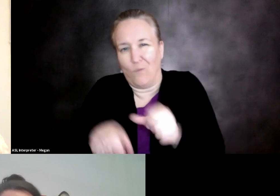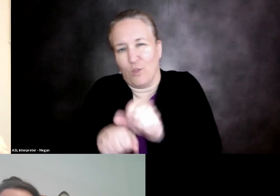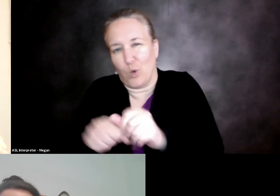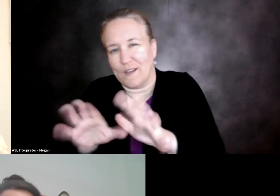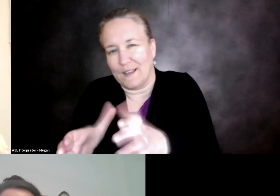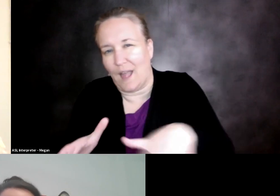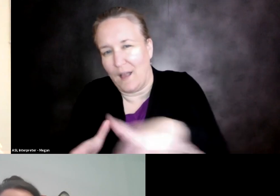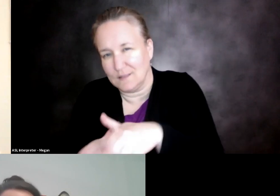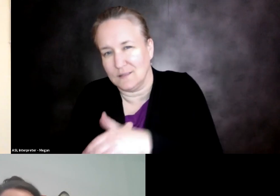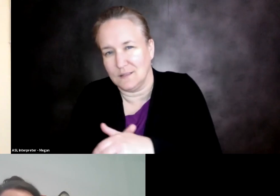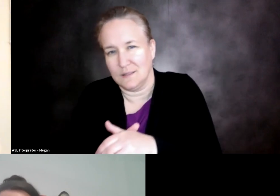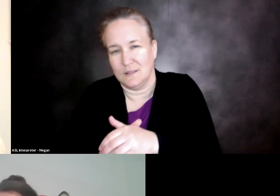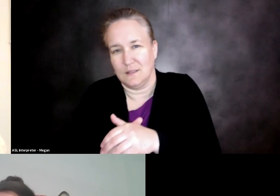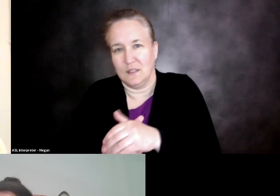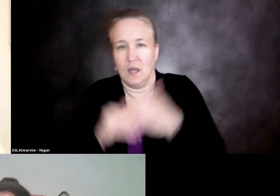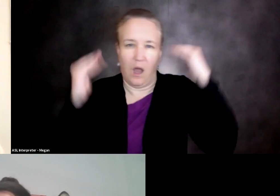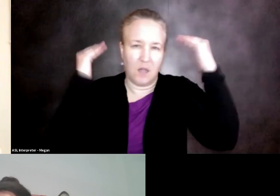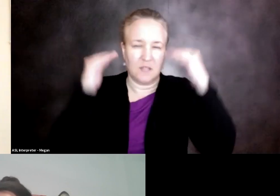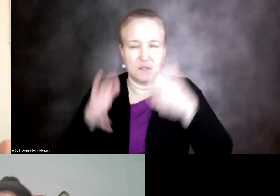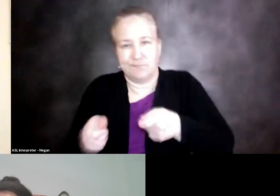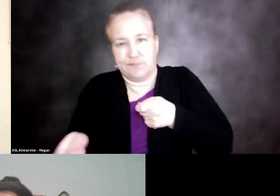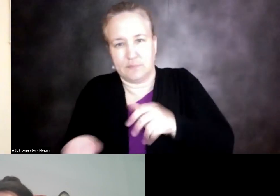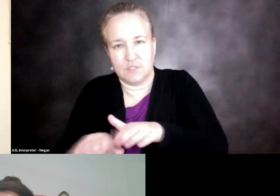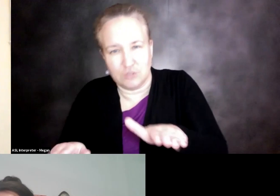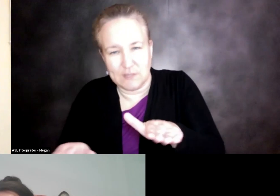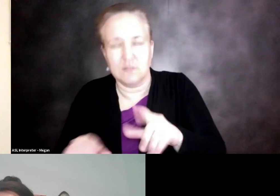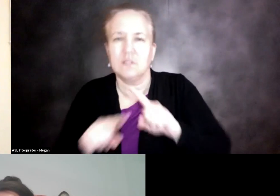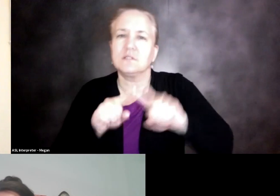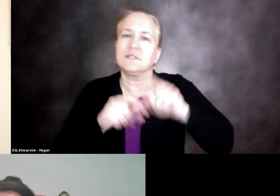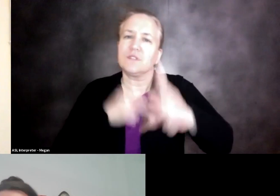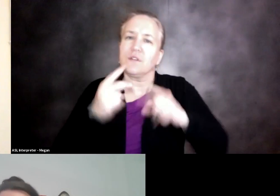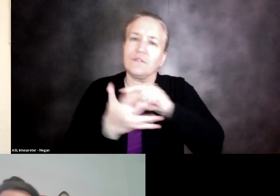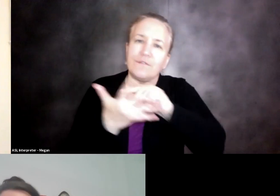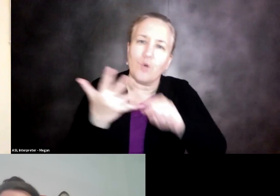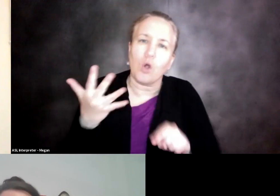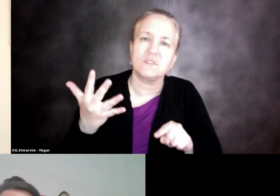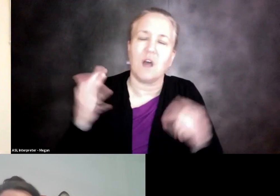by adults over children, the various forms of inequality